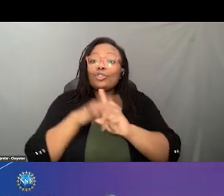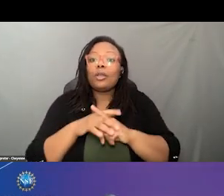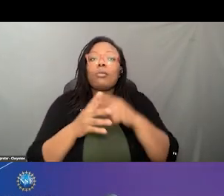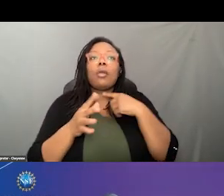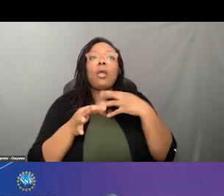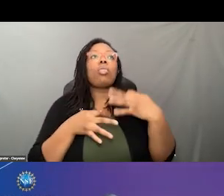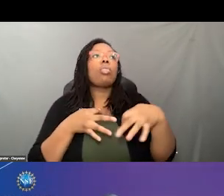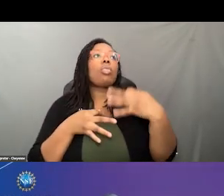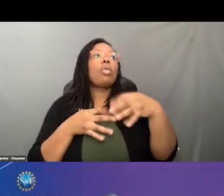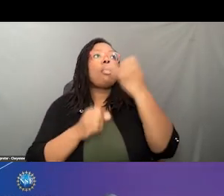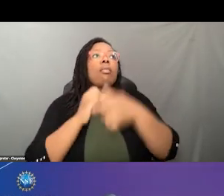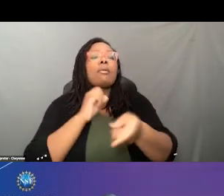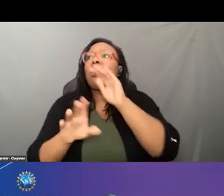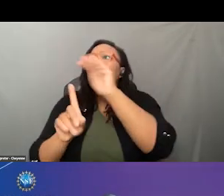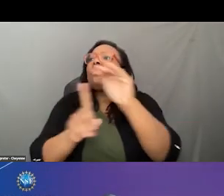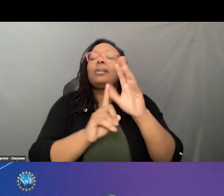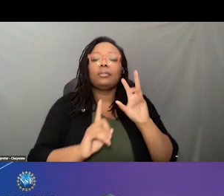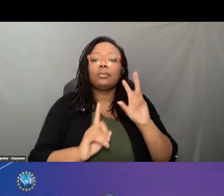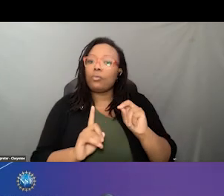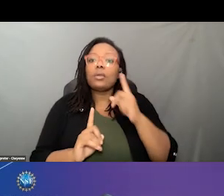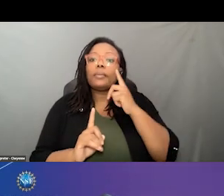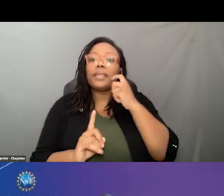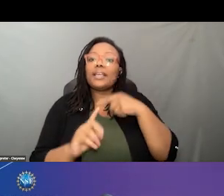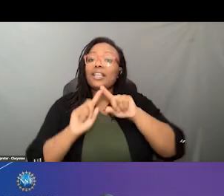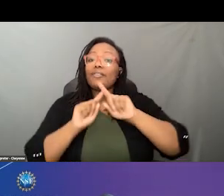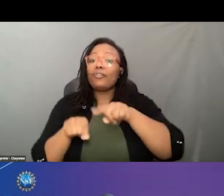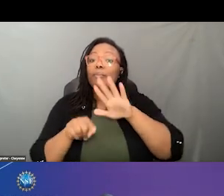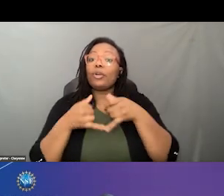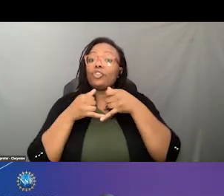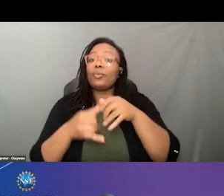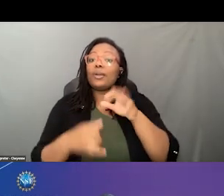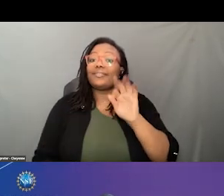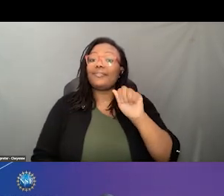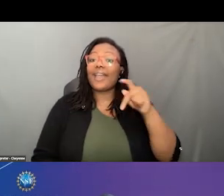Don't wait until the last minute because, again, if we report your award to FAPIIS,